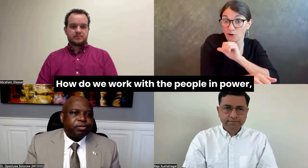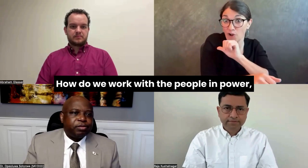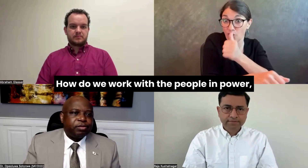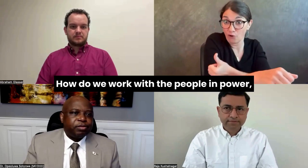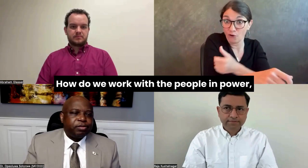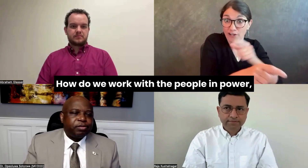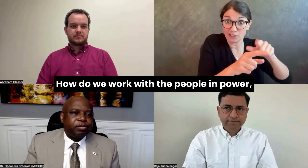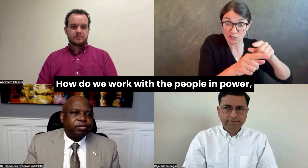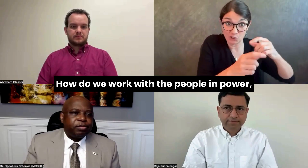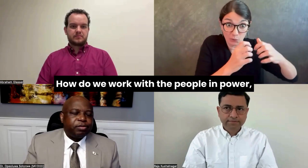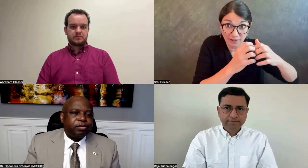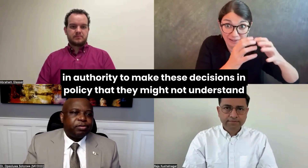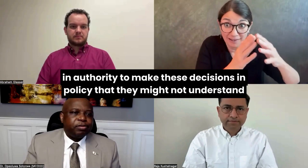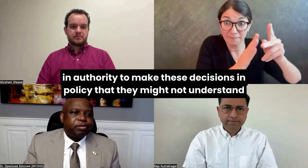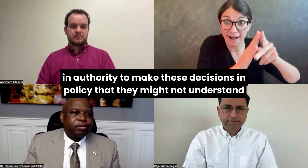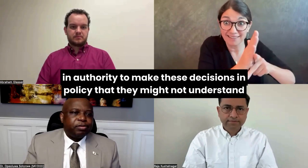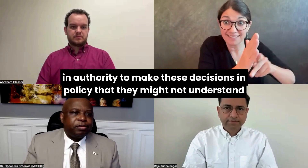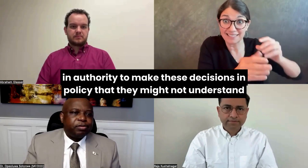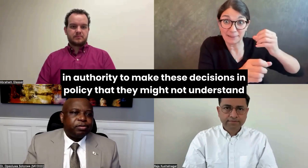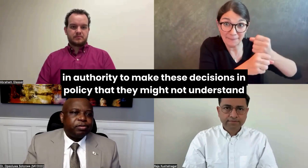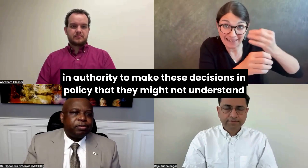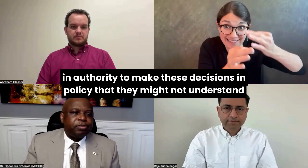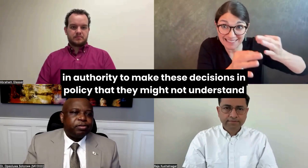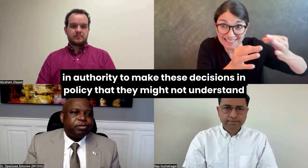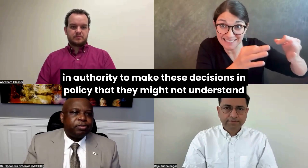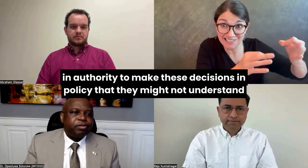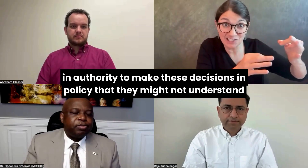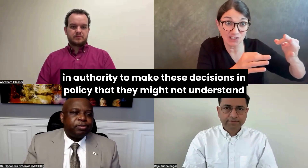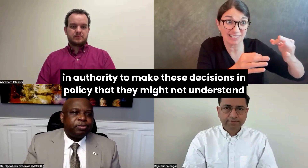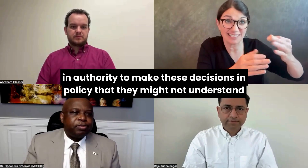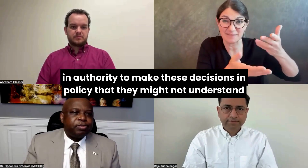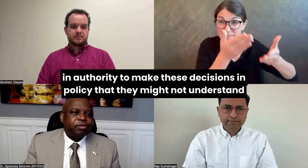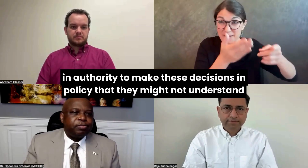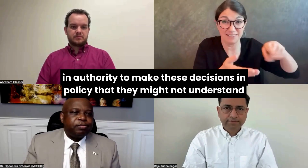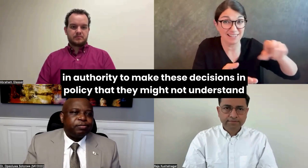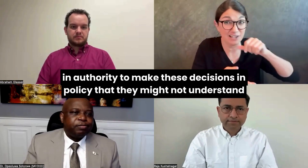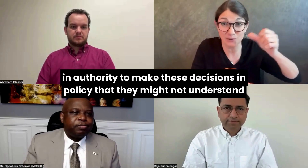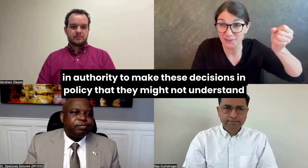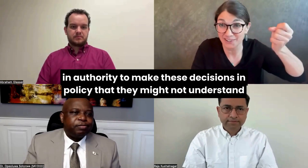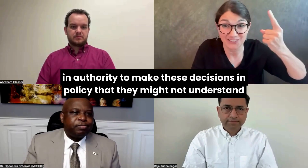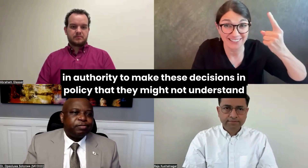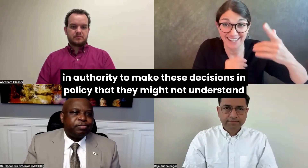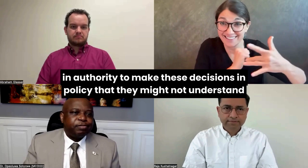in authority to make these decisions in policy that they might not understand technology,